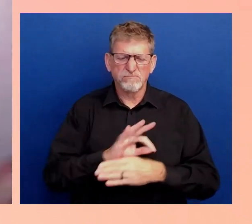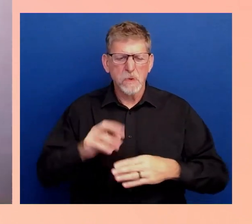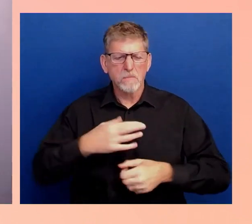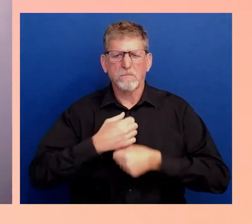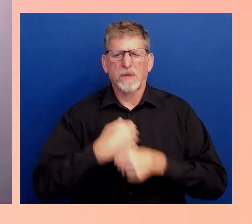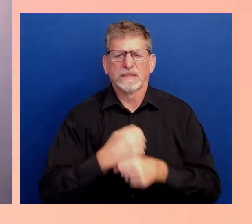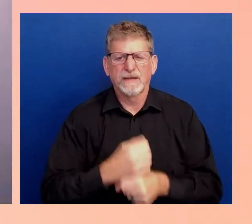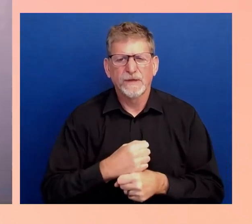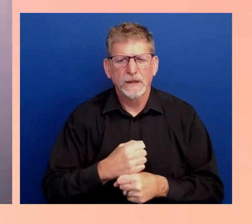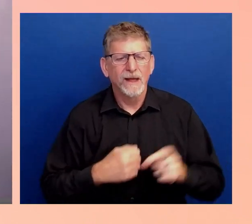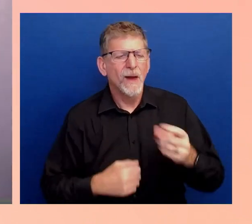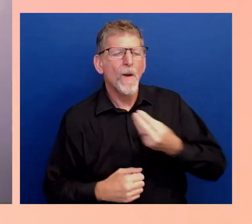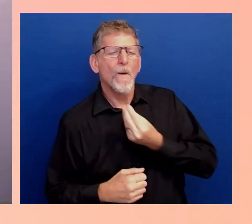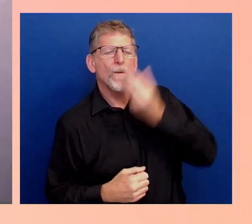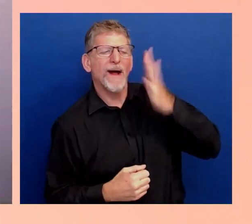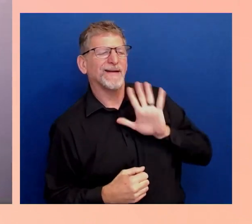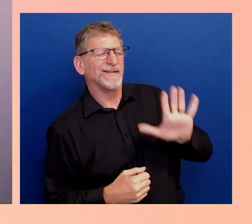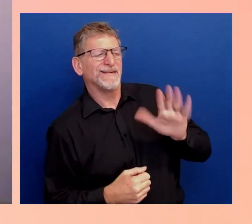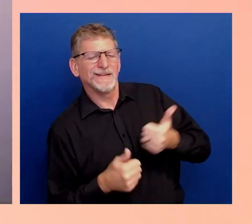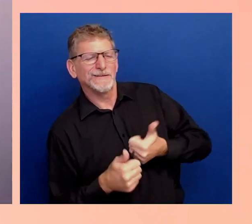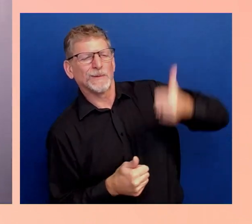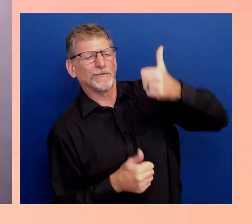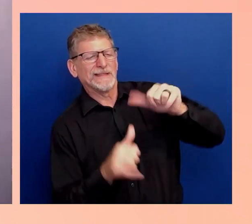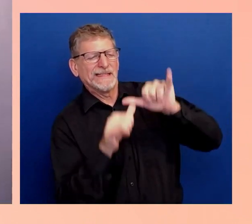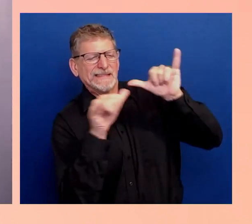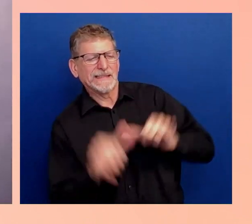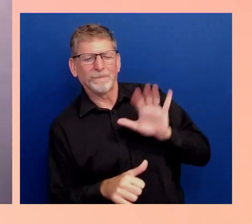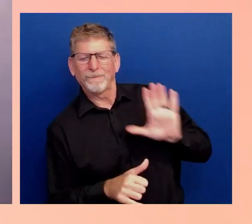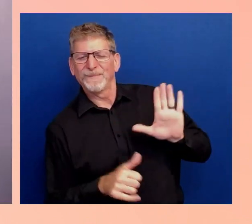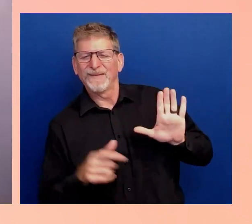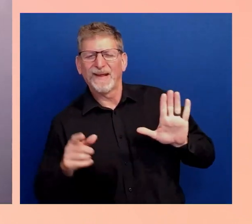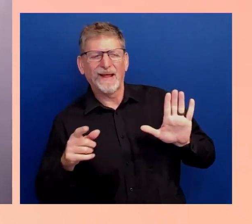and space and so it's just really important